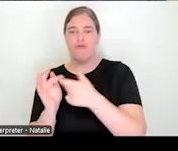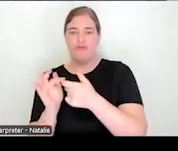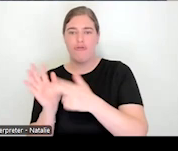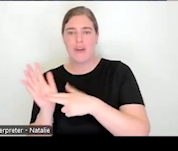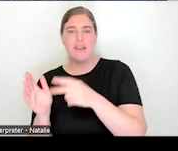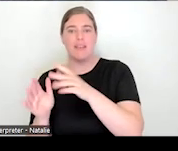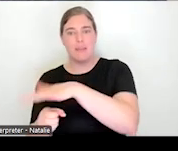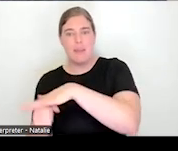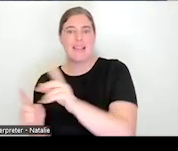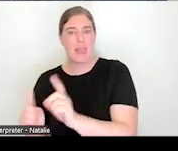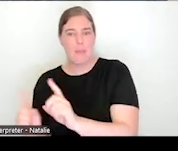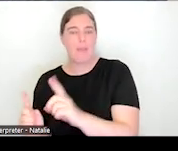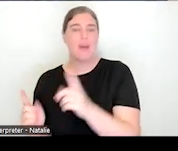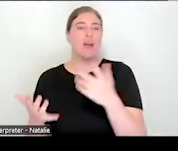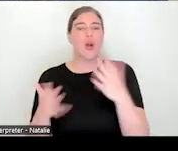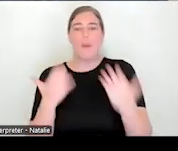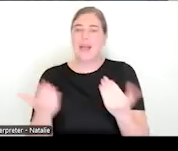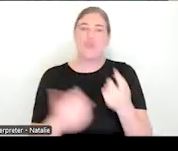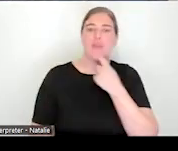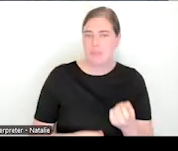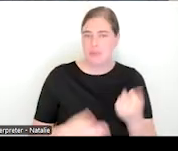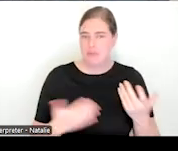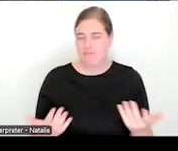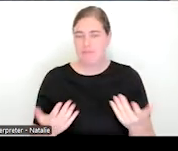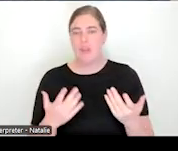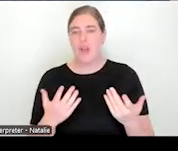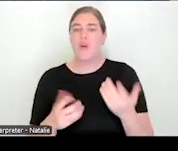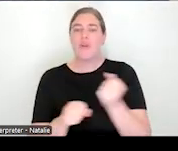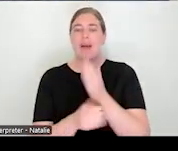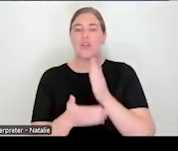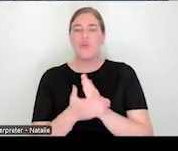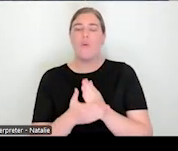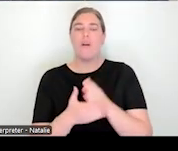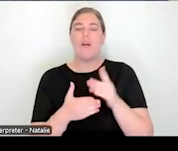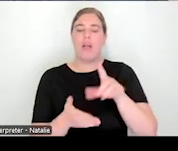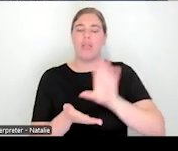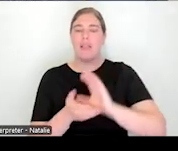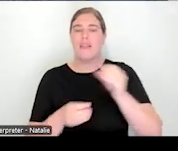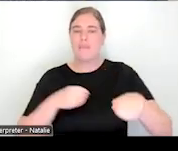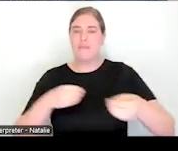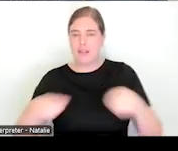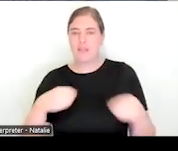for example museums, so we need to make sure it is flexible enough to accommodate that.